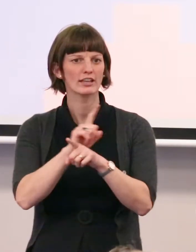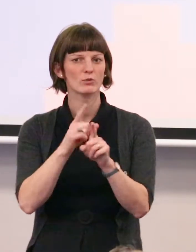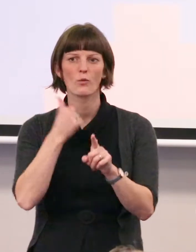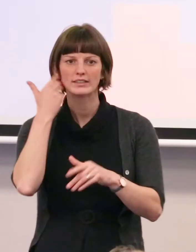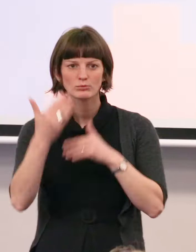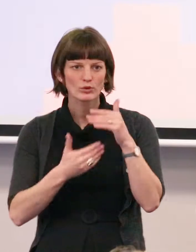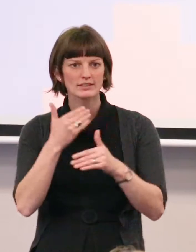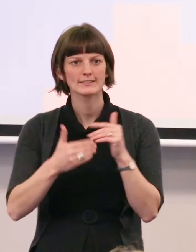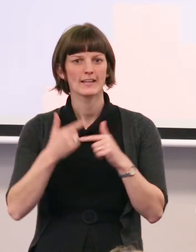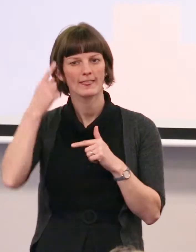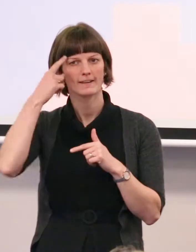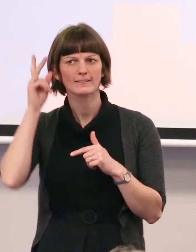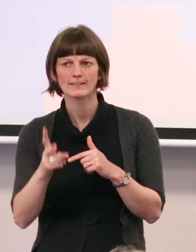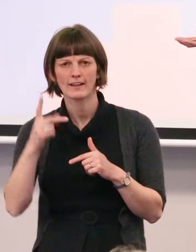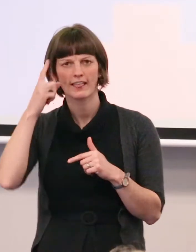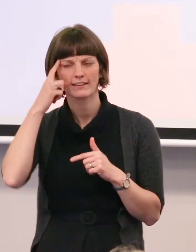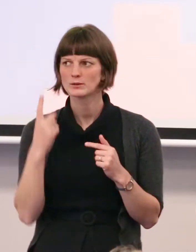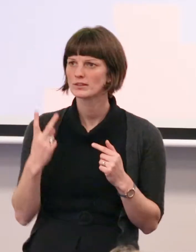rethinking and thinking and re-evolution